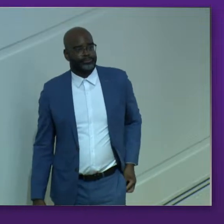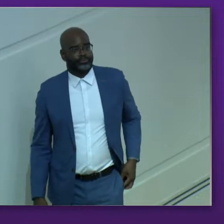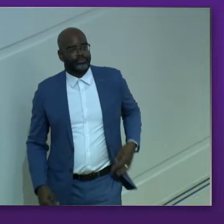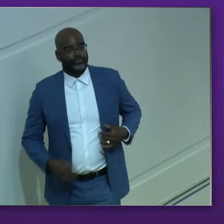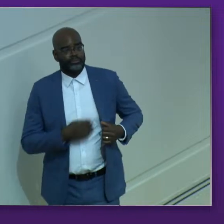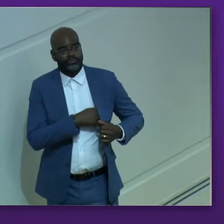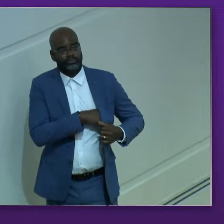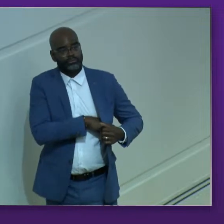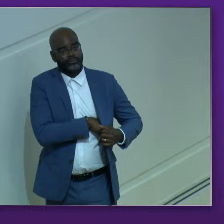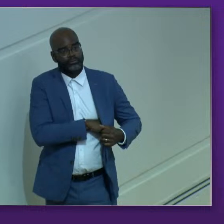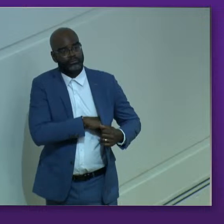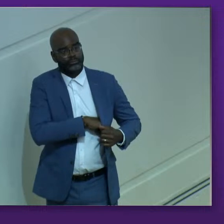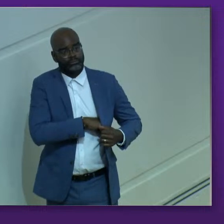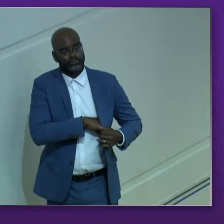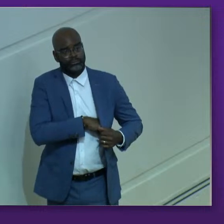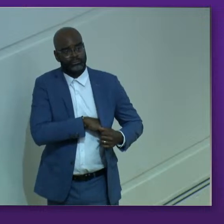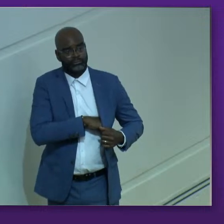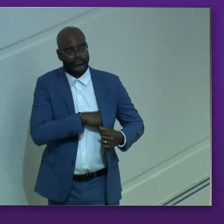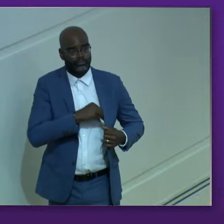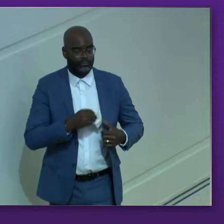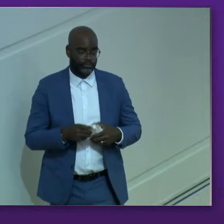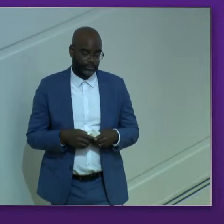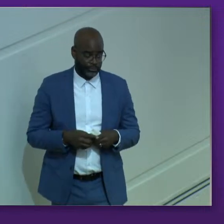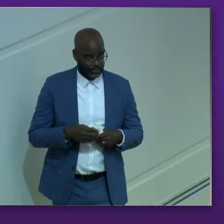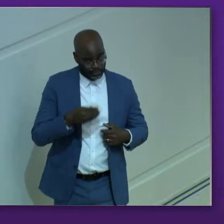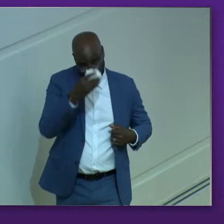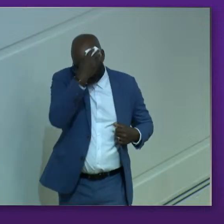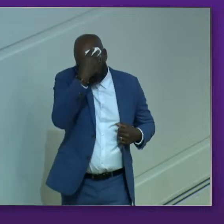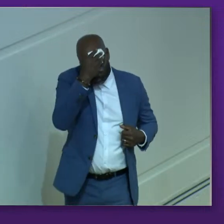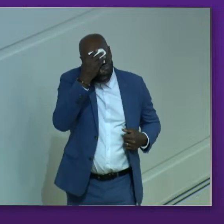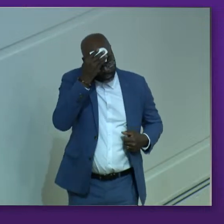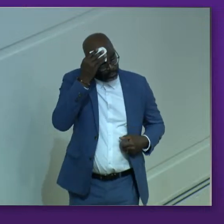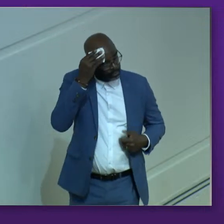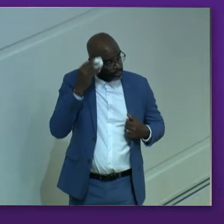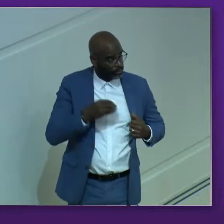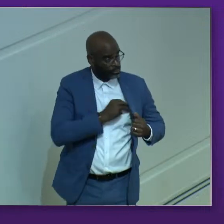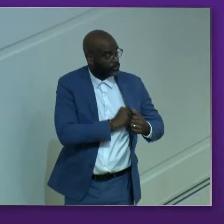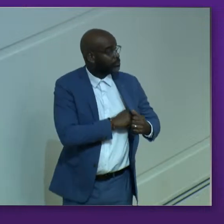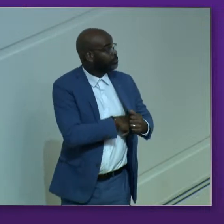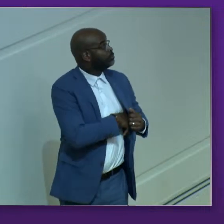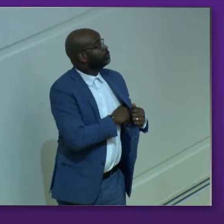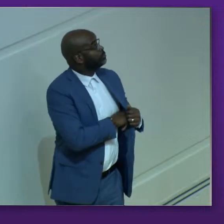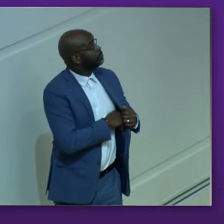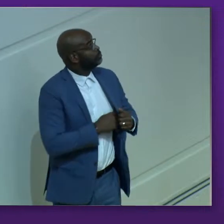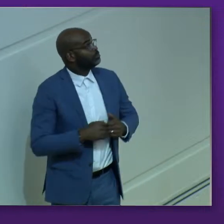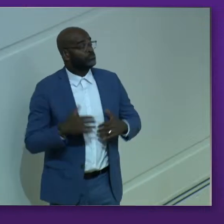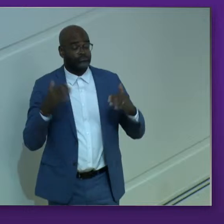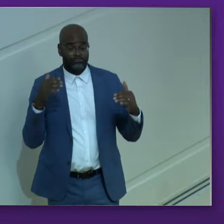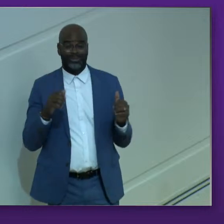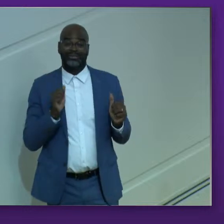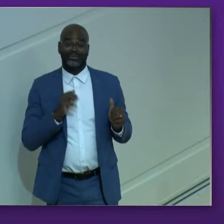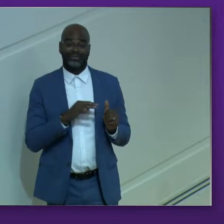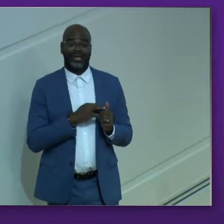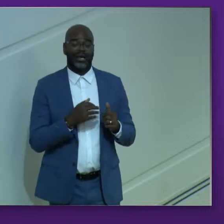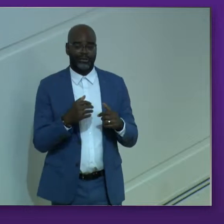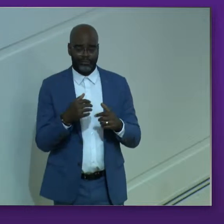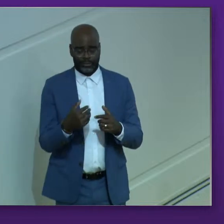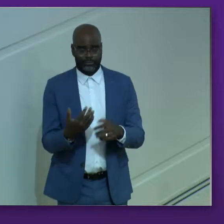MONTGOMERY COLLEGE EDUCATION ANNUAL SCHOLARSHIP LUNCHEON RECOGNIZES AND CELEBRATES THE IMPACT OF THIS SPECIAL GROUP OF